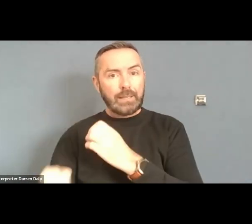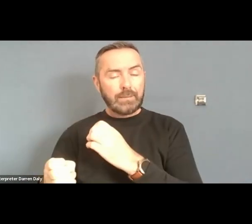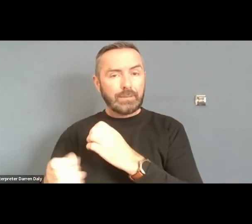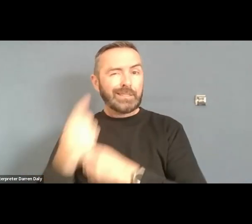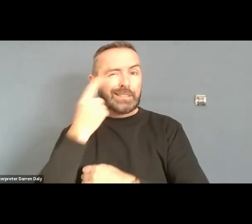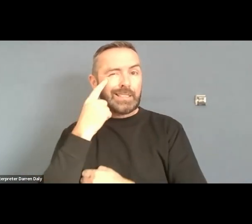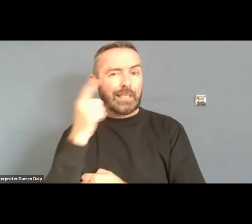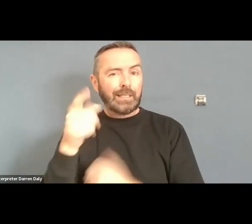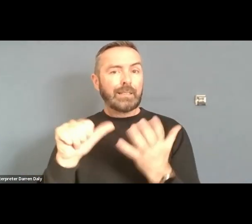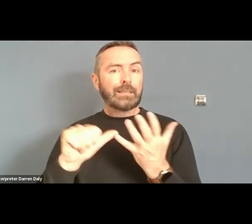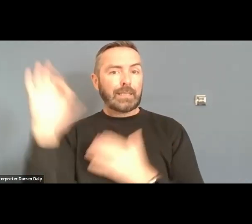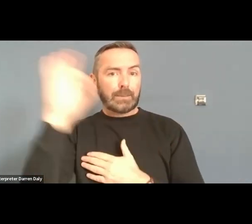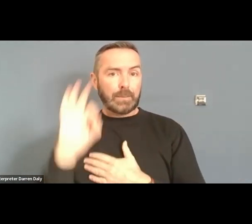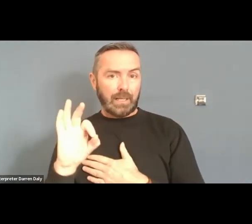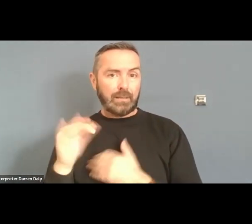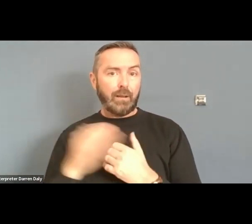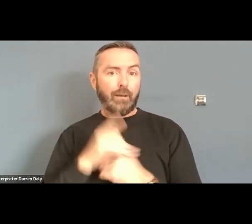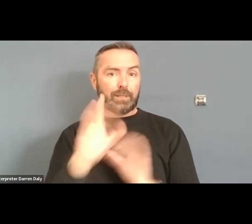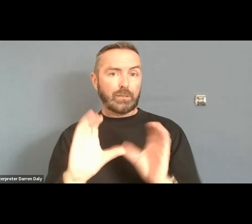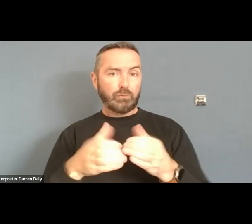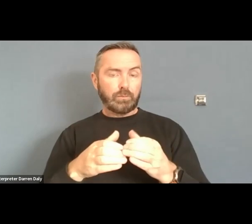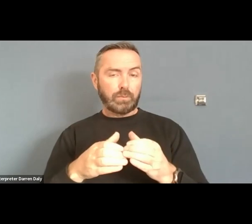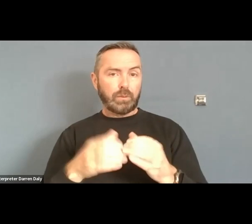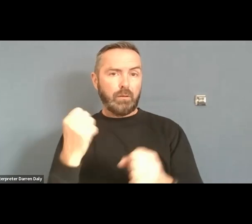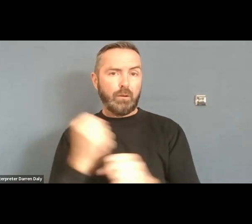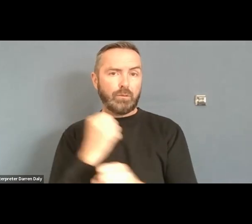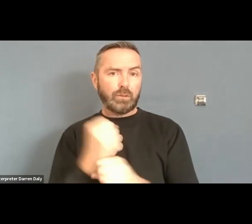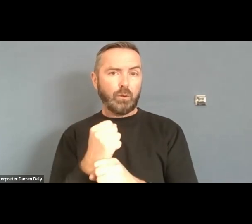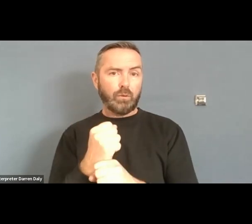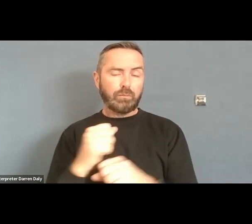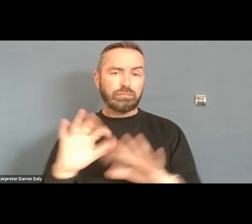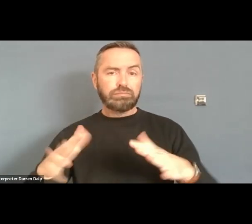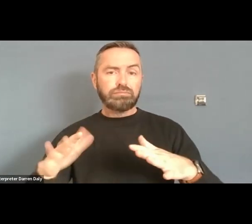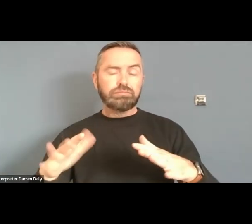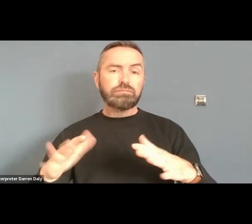see that 6% of this group had scores that were indicative or suggestive